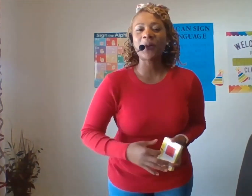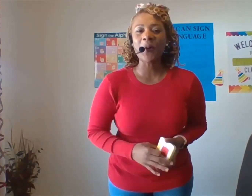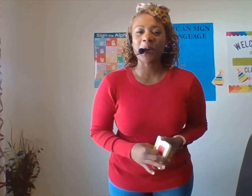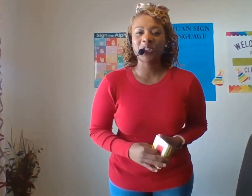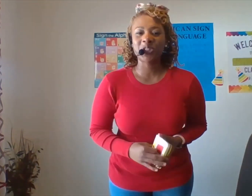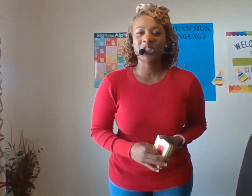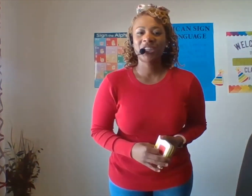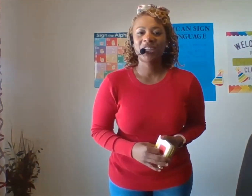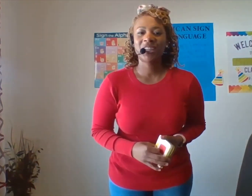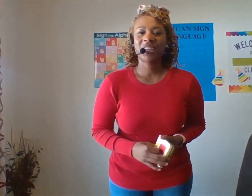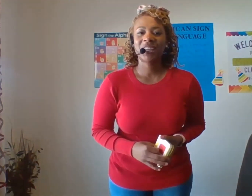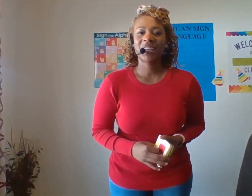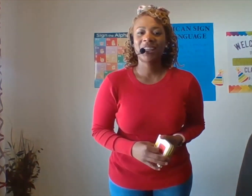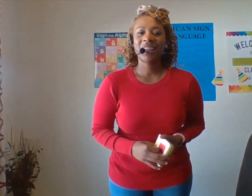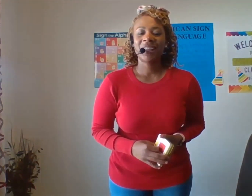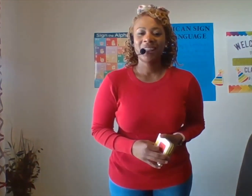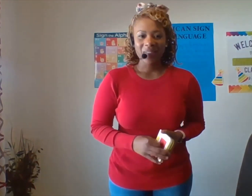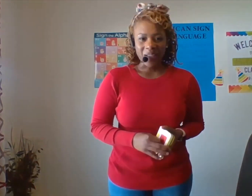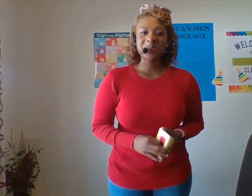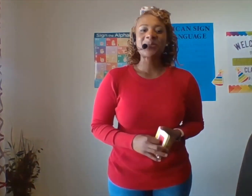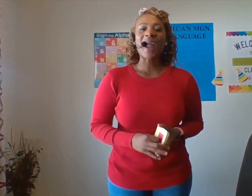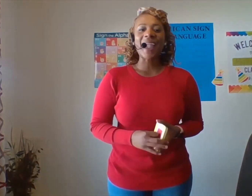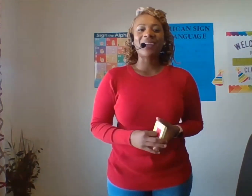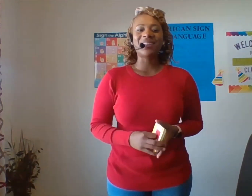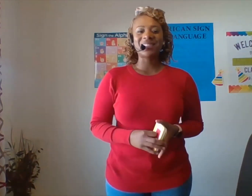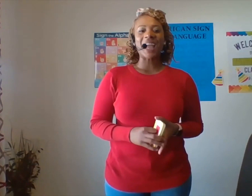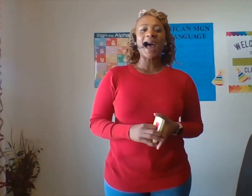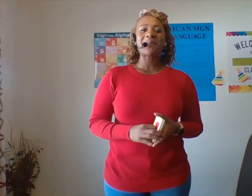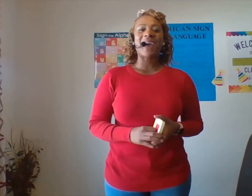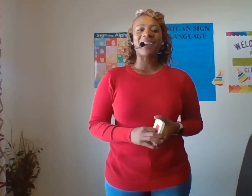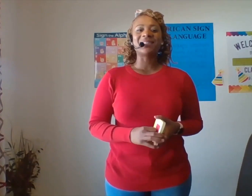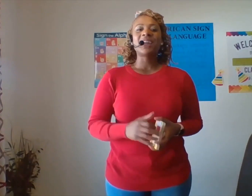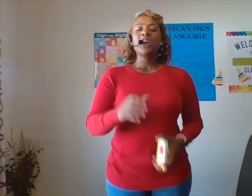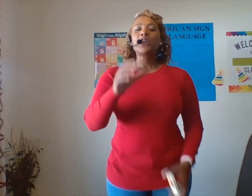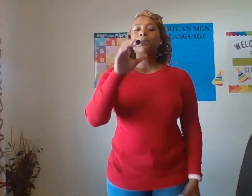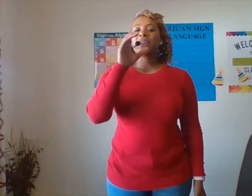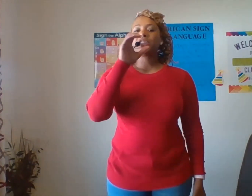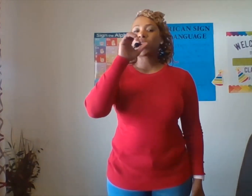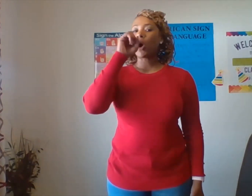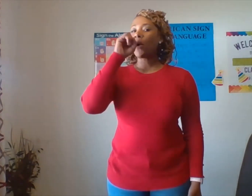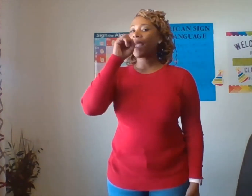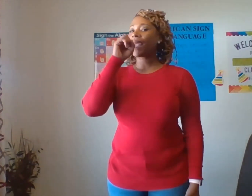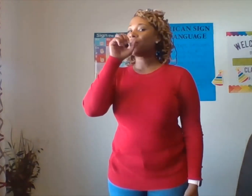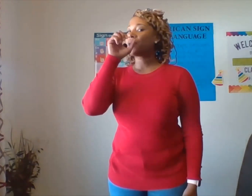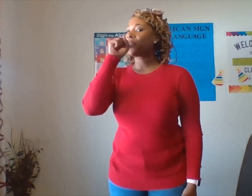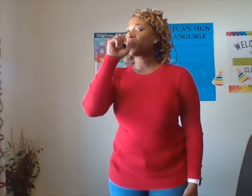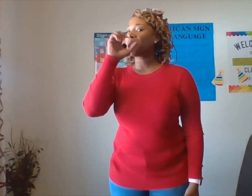orange that's right good job guys you place your Oh hand in front of your